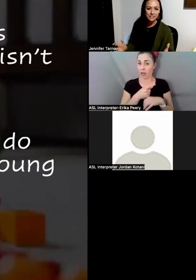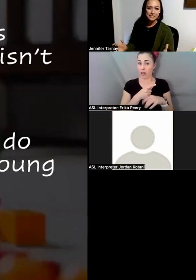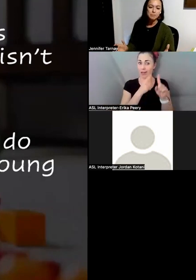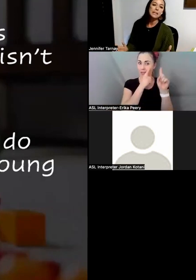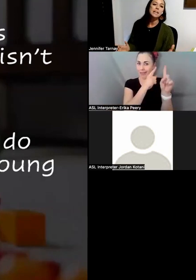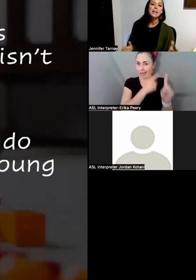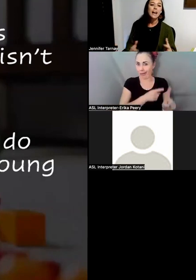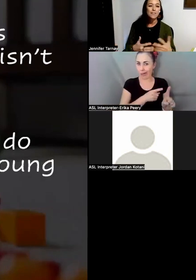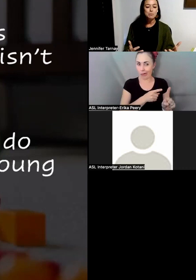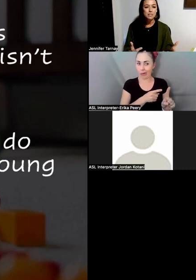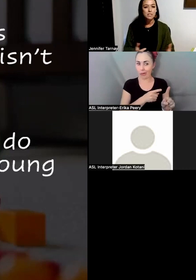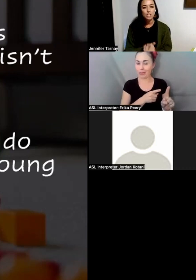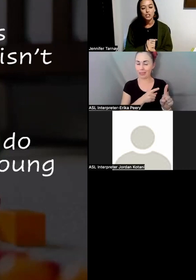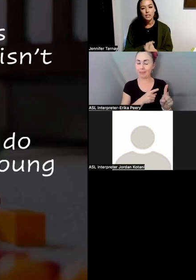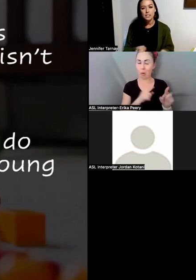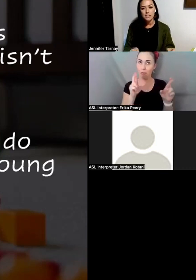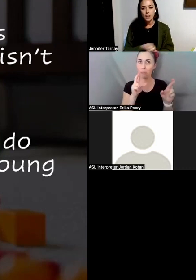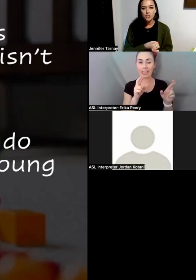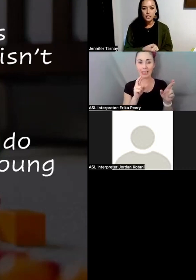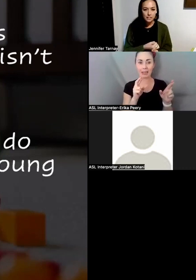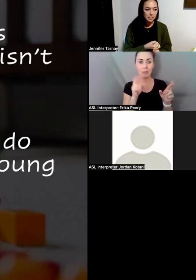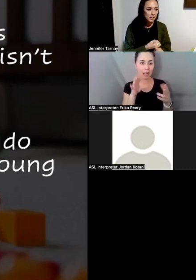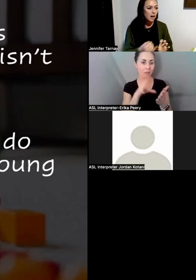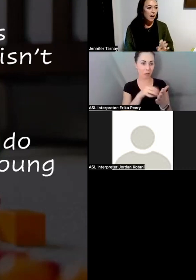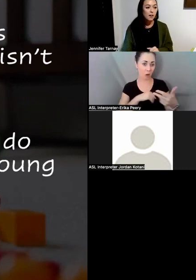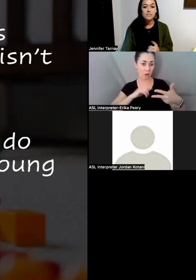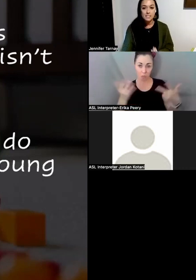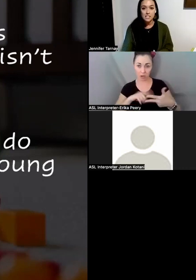achieved after leaving me this presentation is understanding of